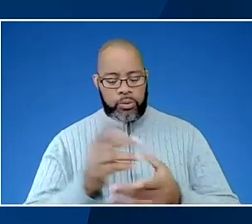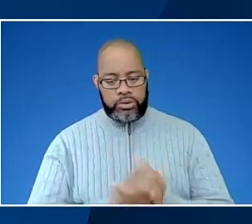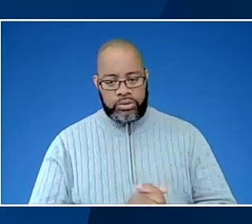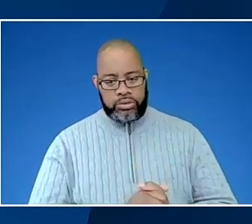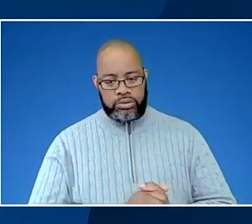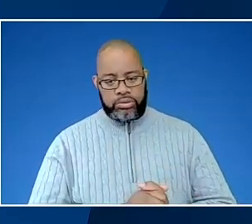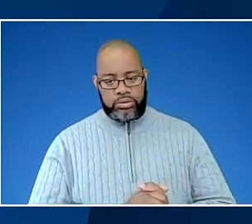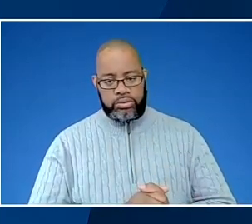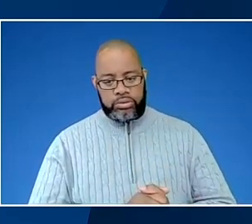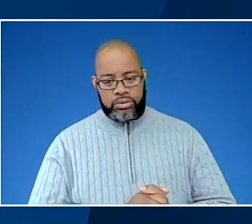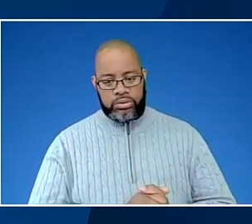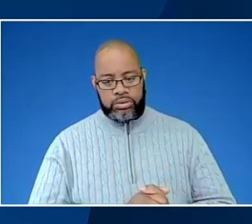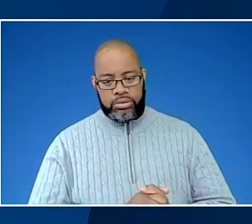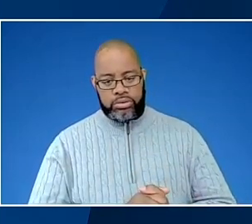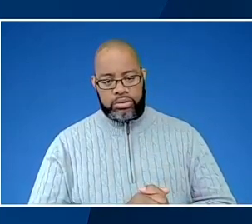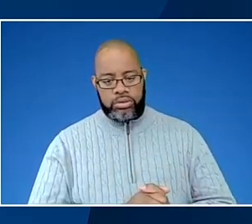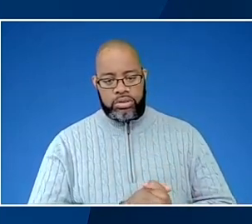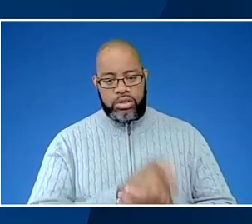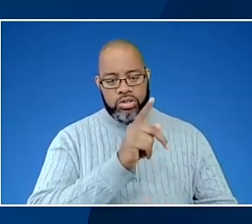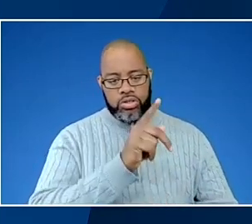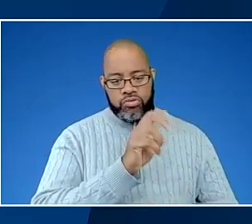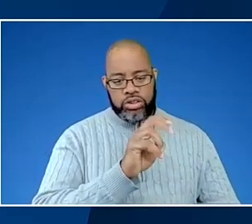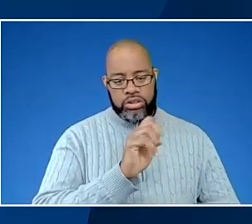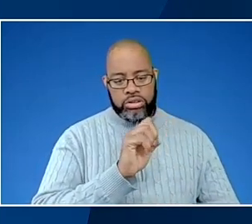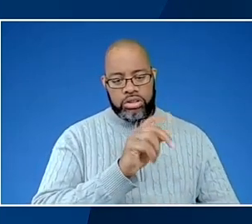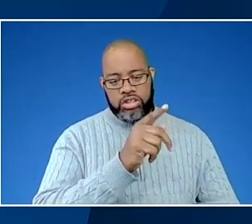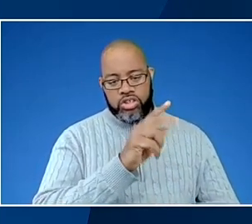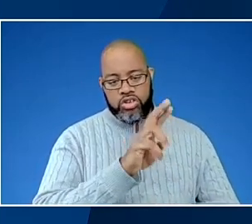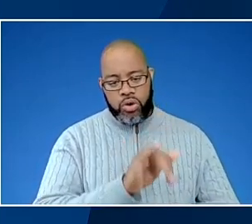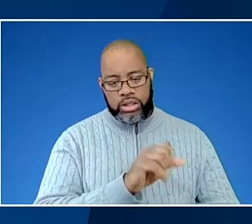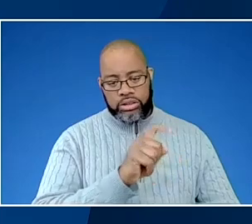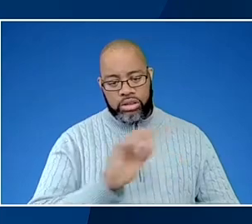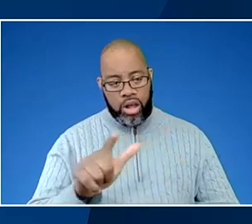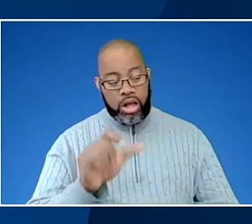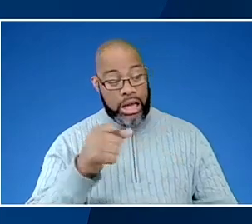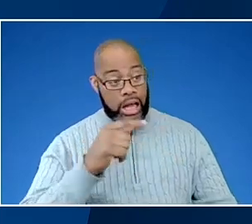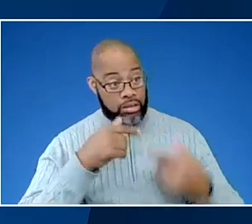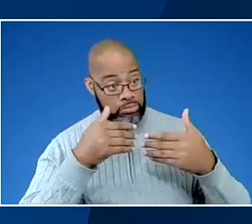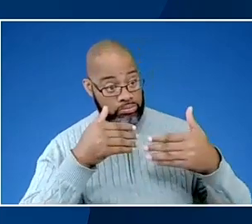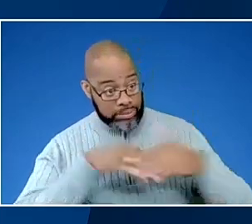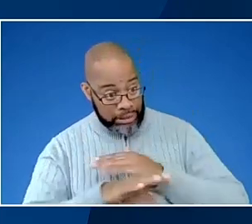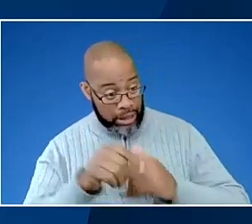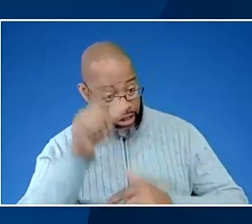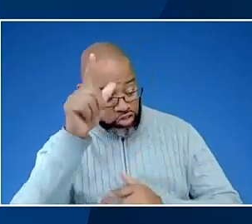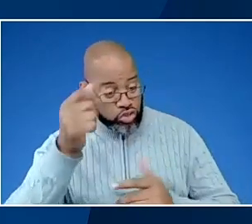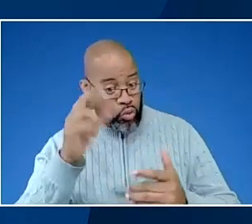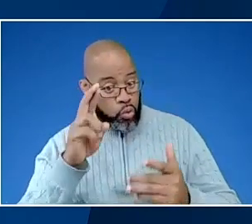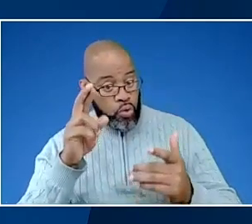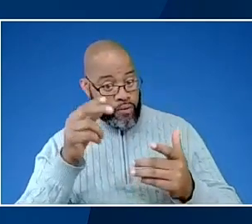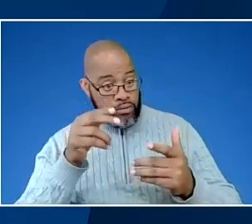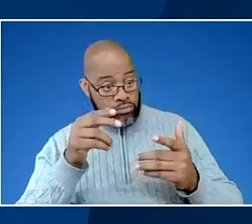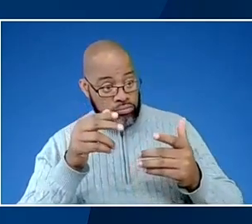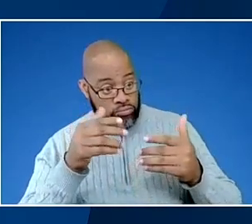Krystil, can I go into the logistics or- are we ready to go into some logistics for third session?